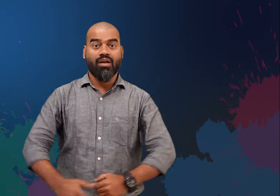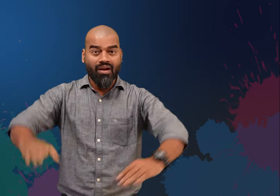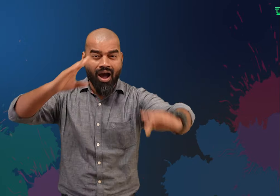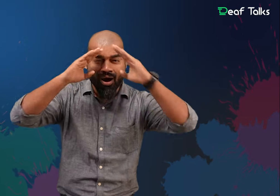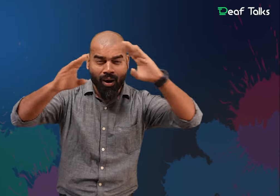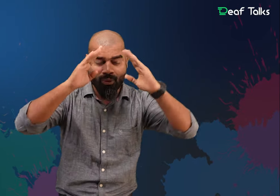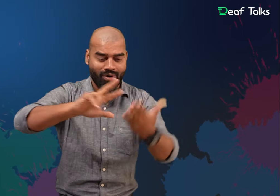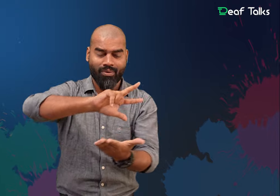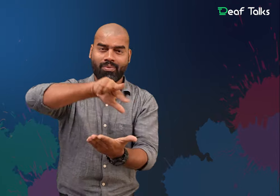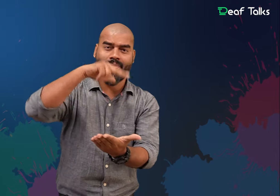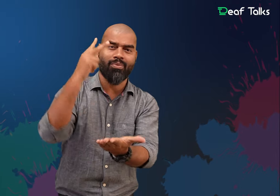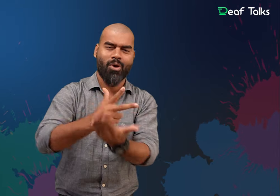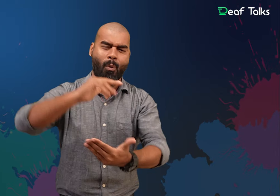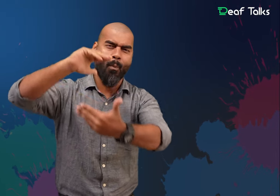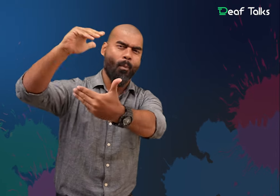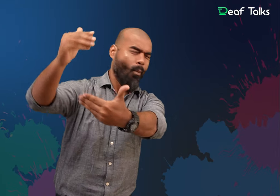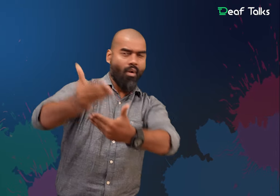Hello and welcome to Deaf Talks.